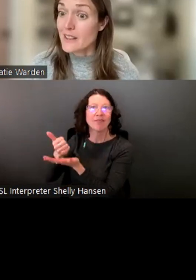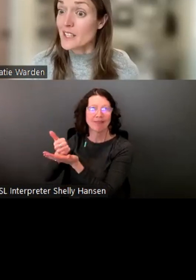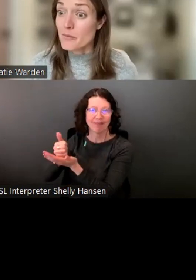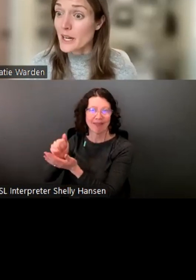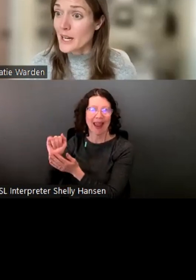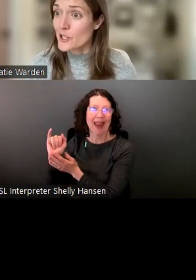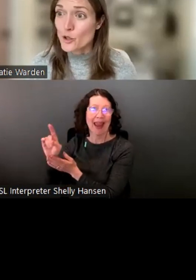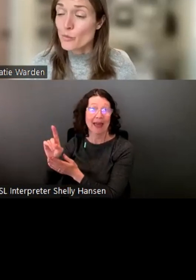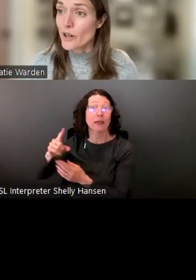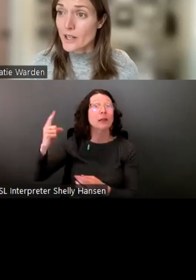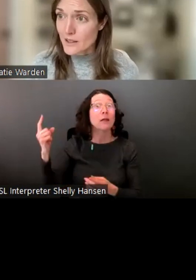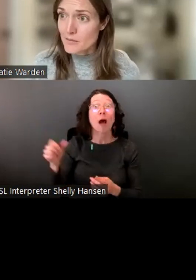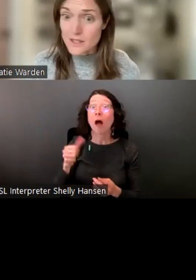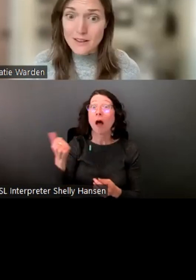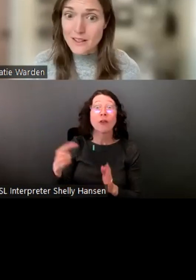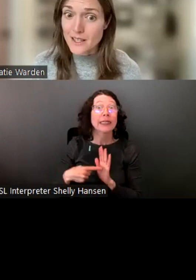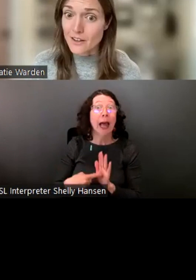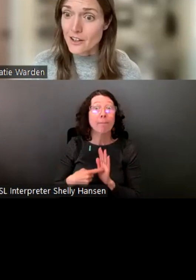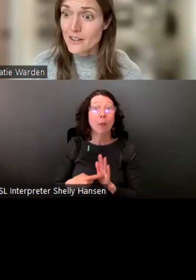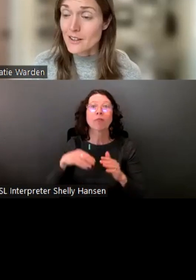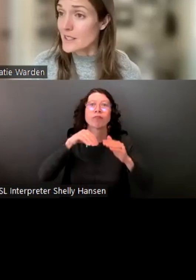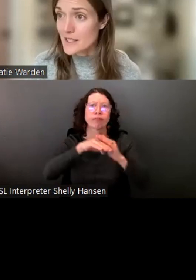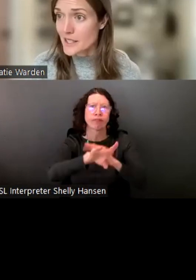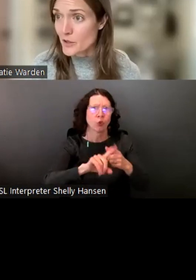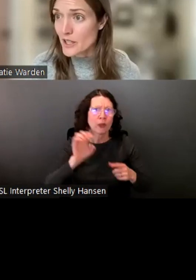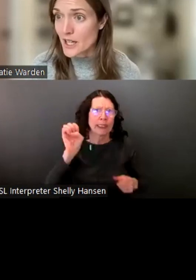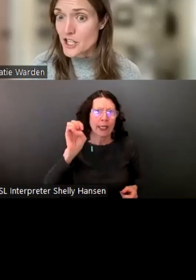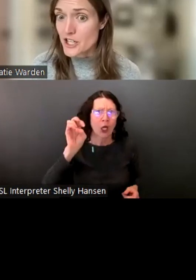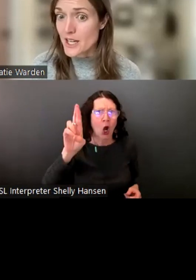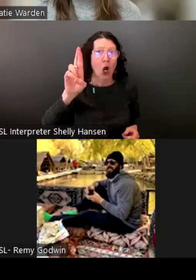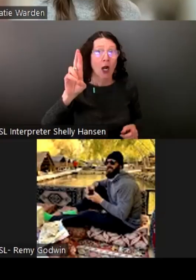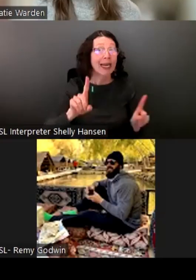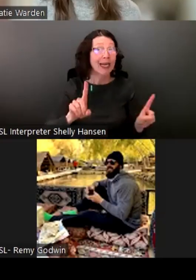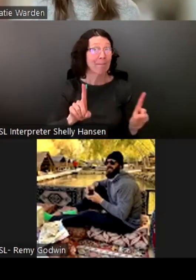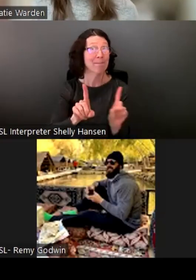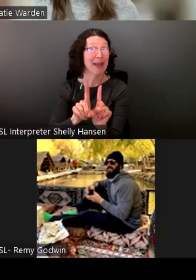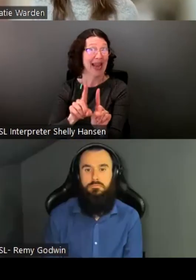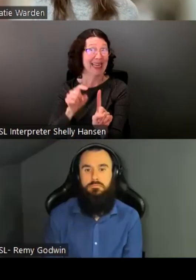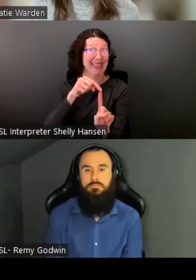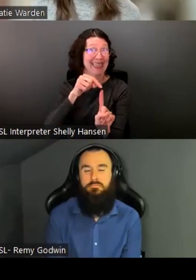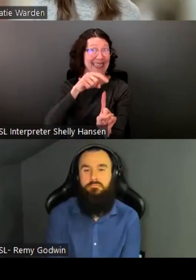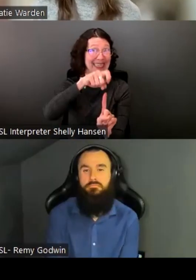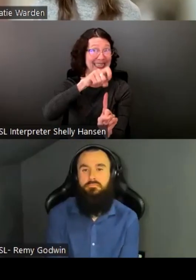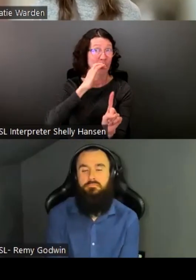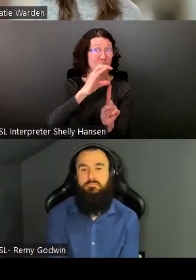and the companion who brought them to the ER needs a communication aid that must be provided.